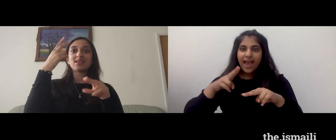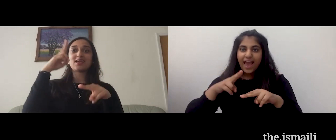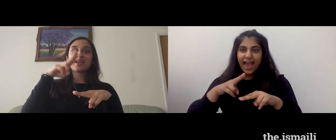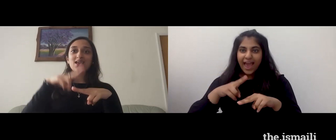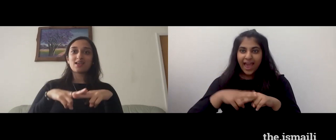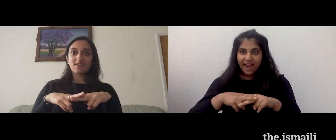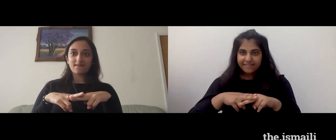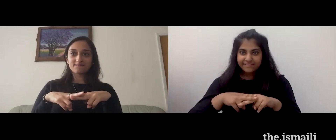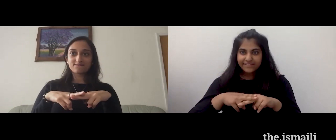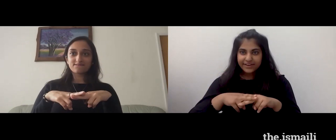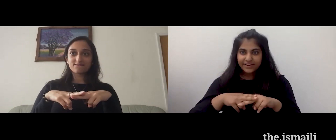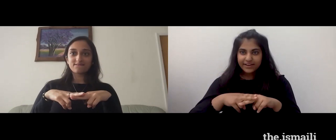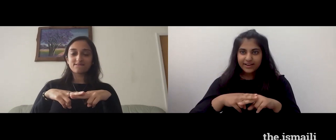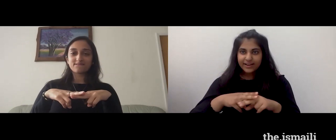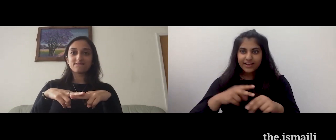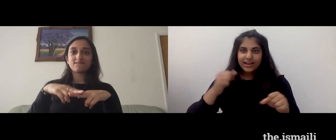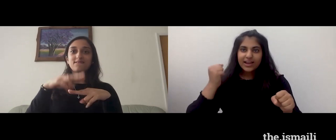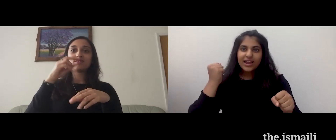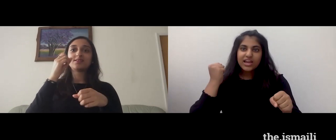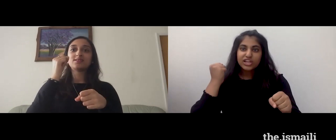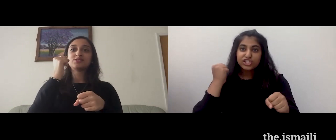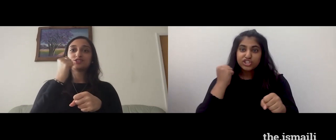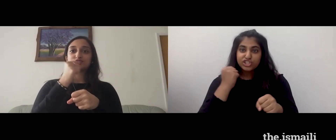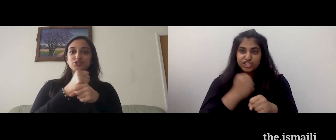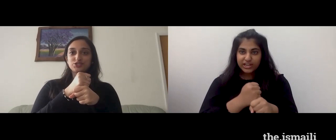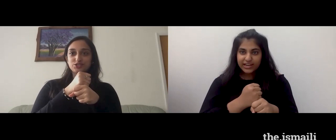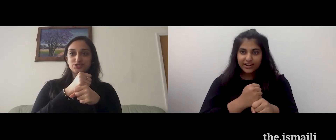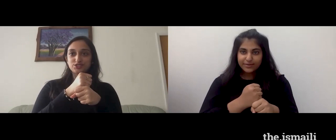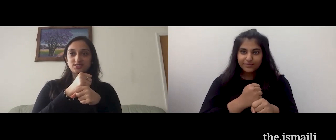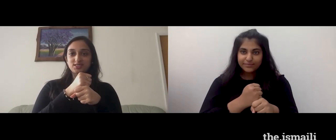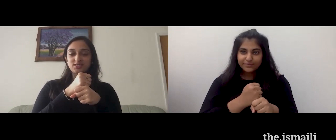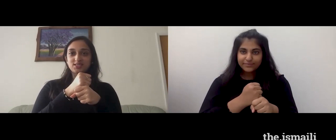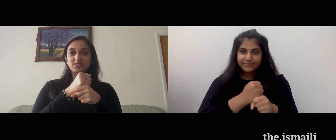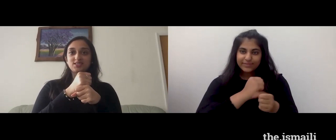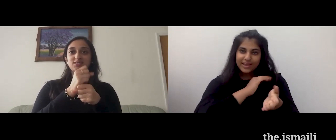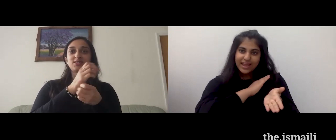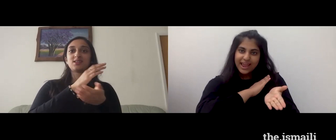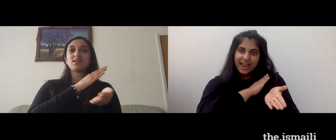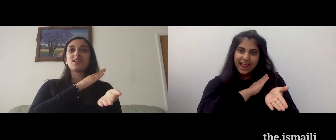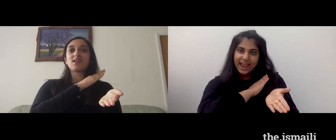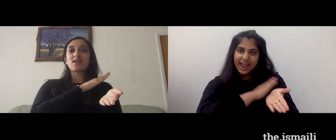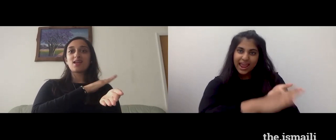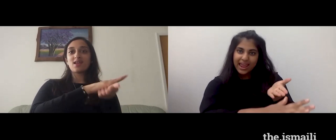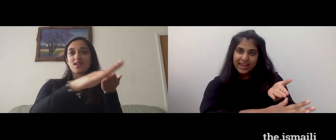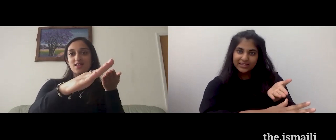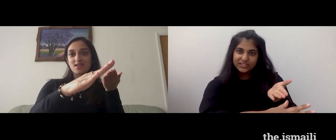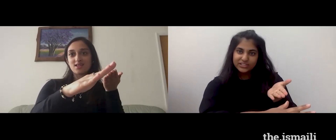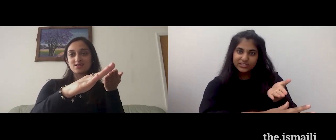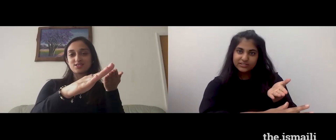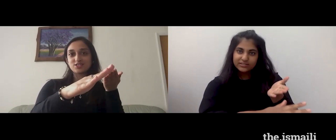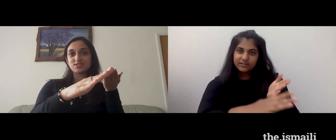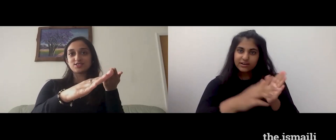"F" "G" "H"